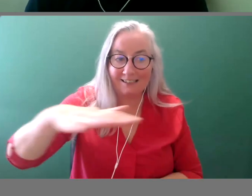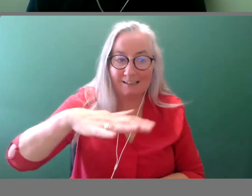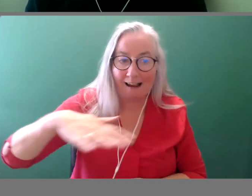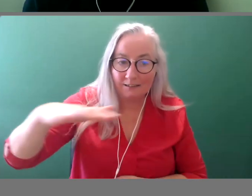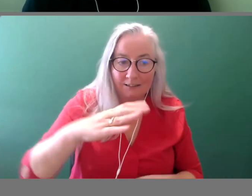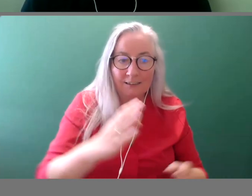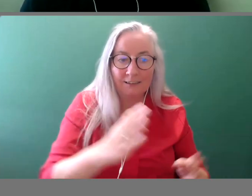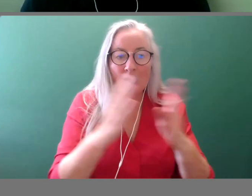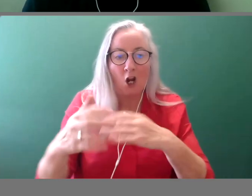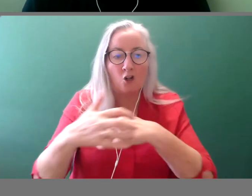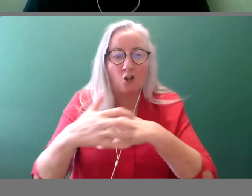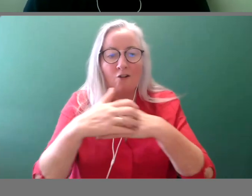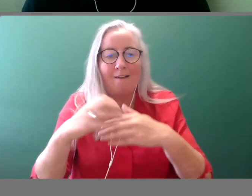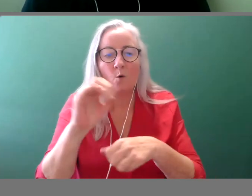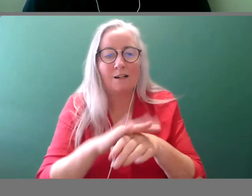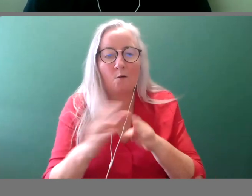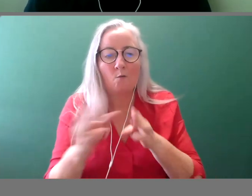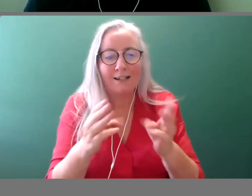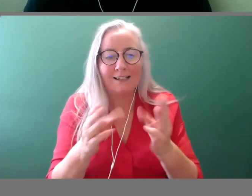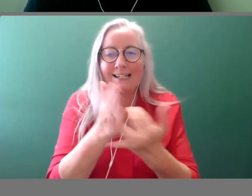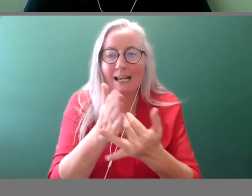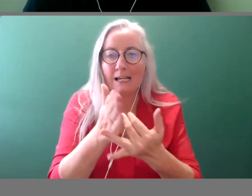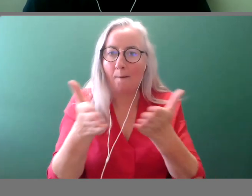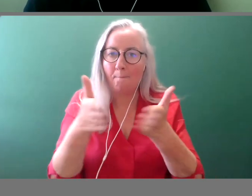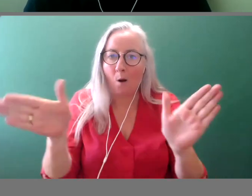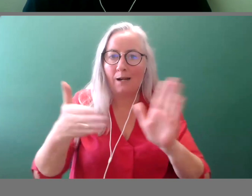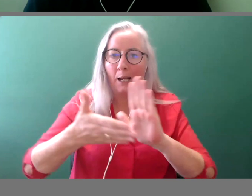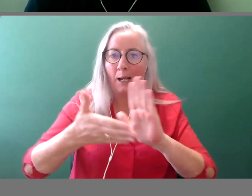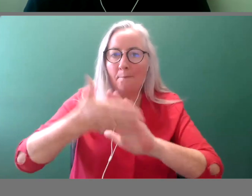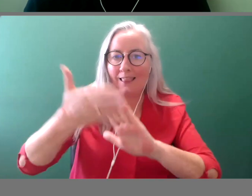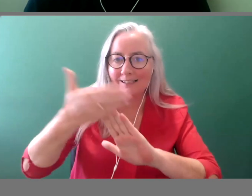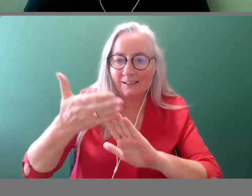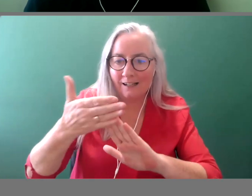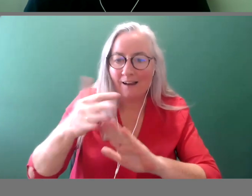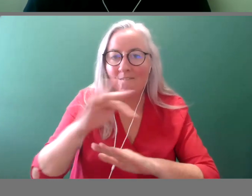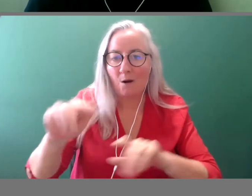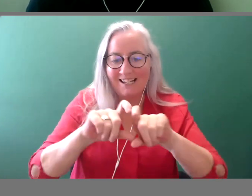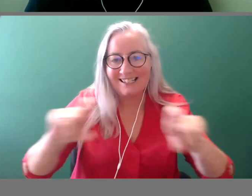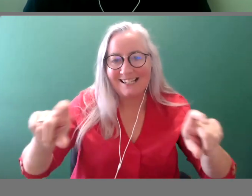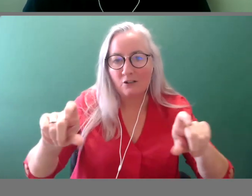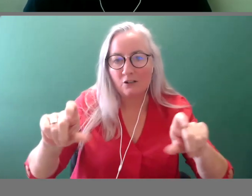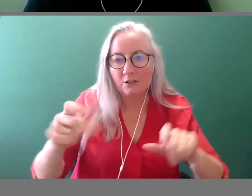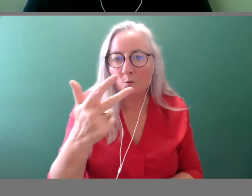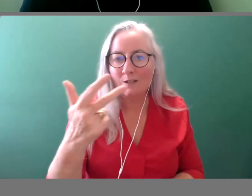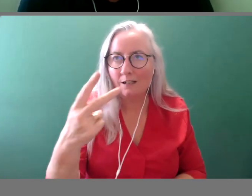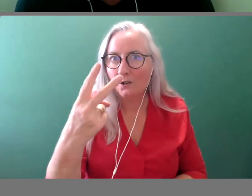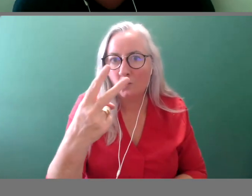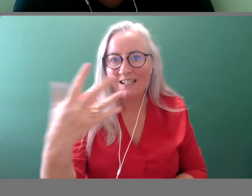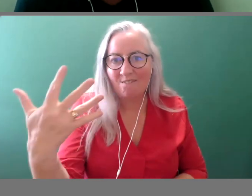a draft code of practice on accessible public buildings arising from Section 25 of the 2005